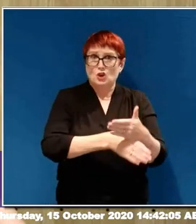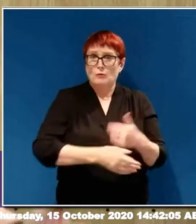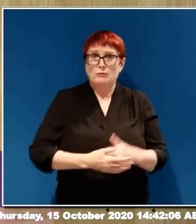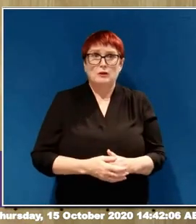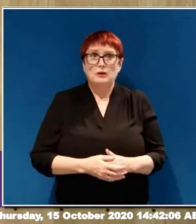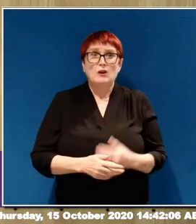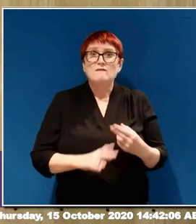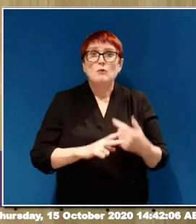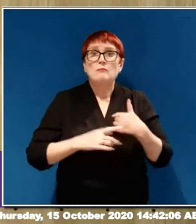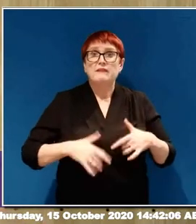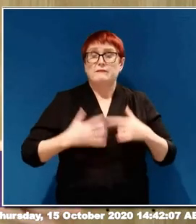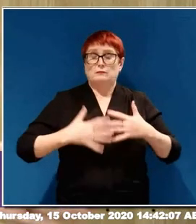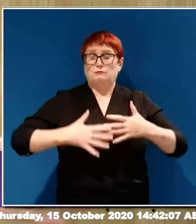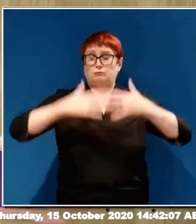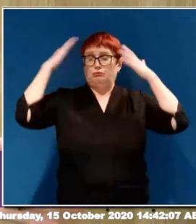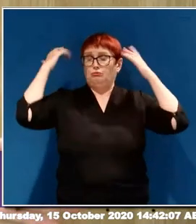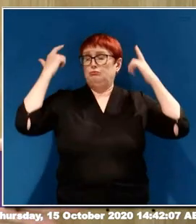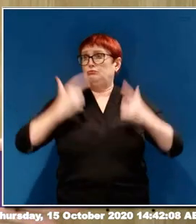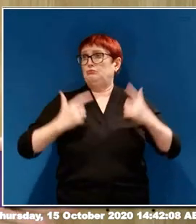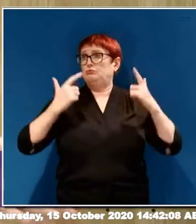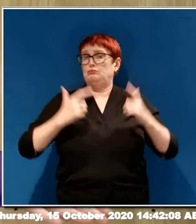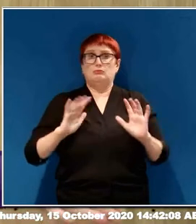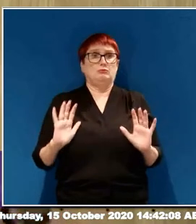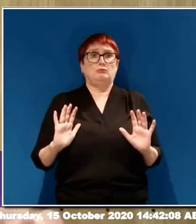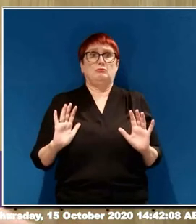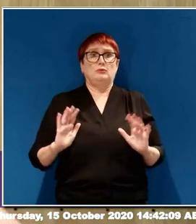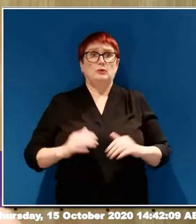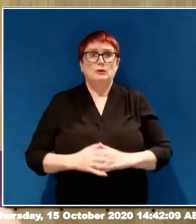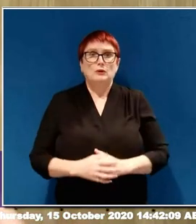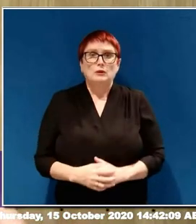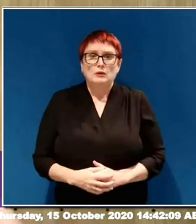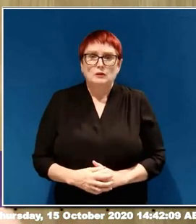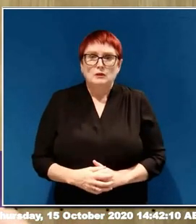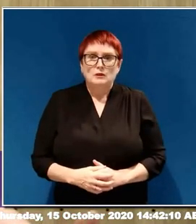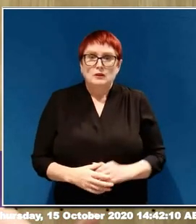And that might be a marker of the district that I was in.